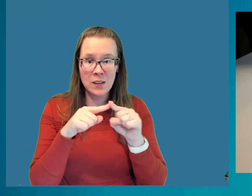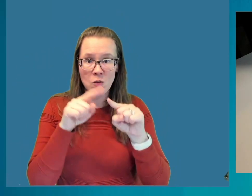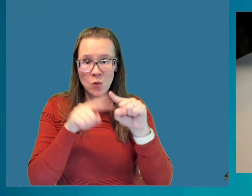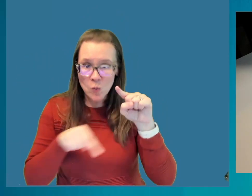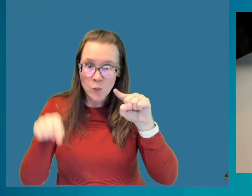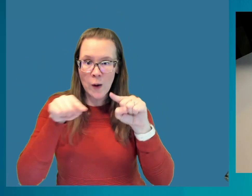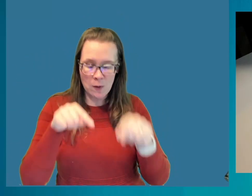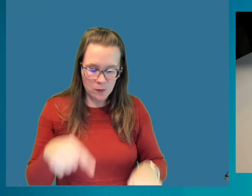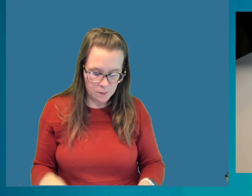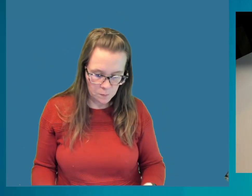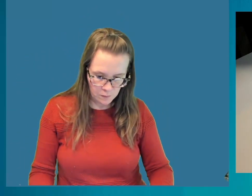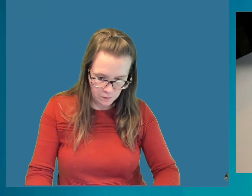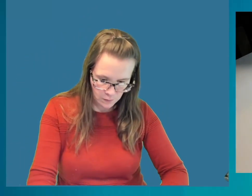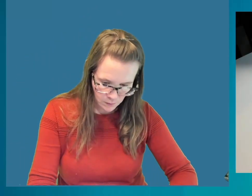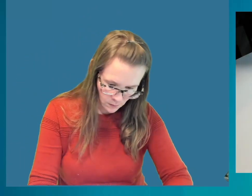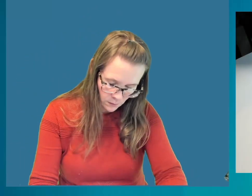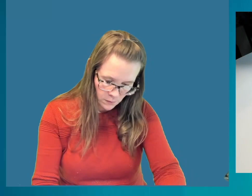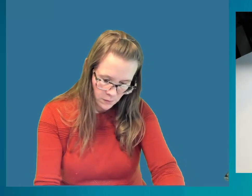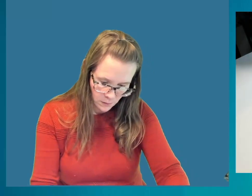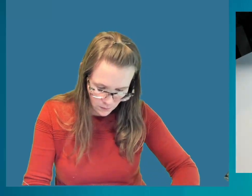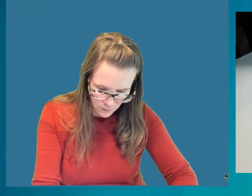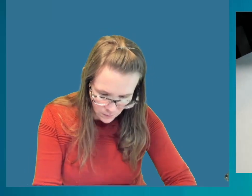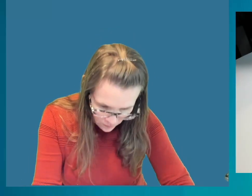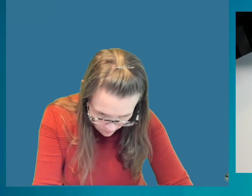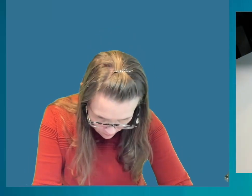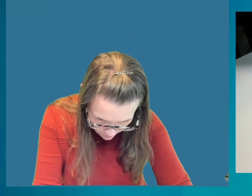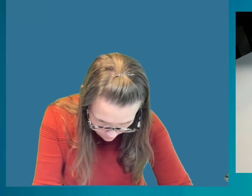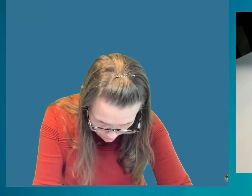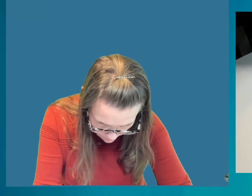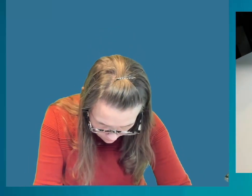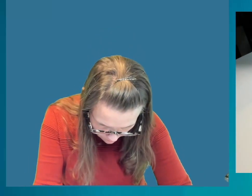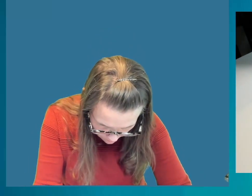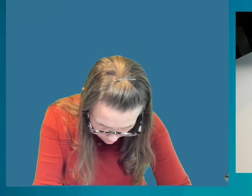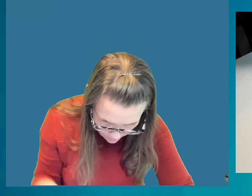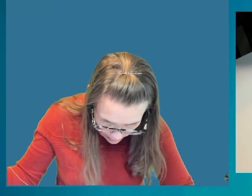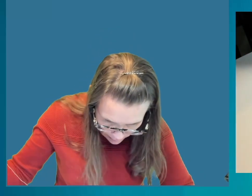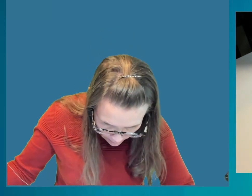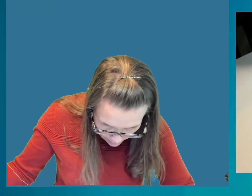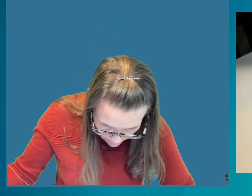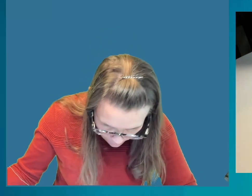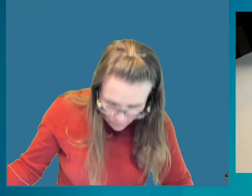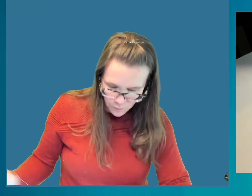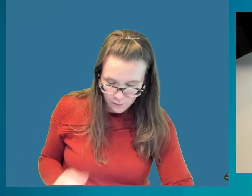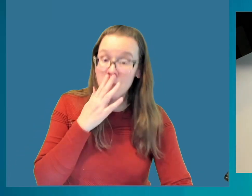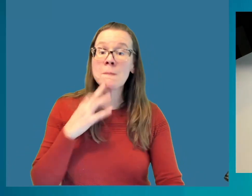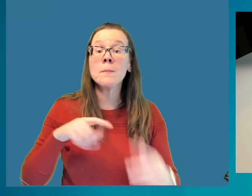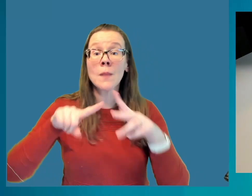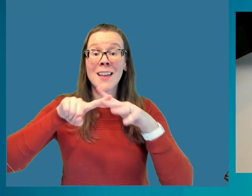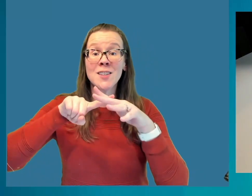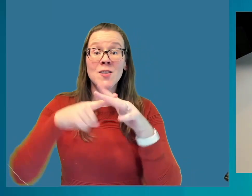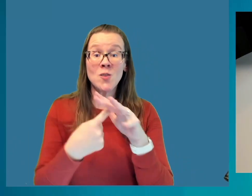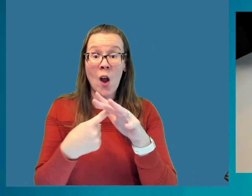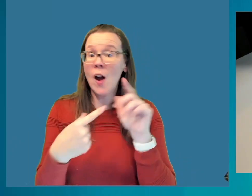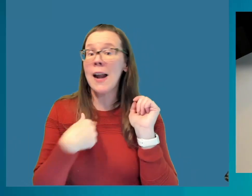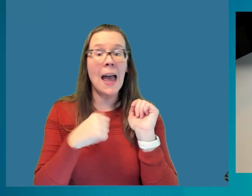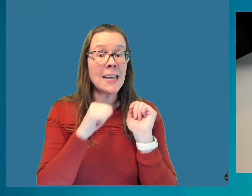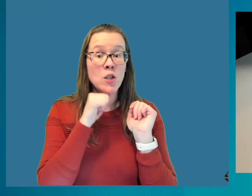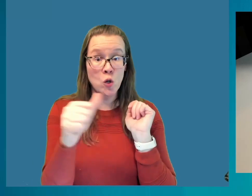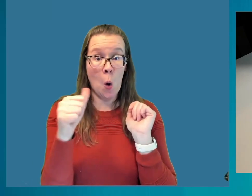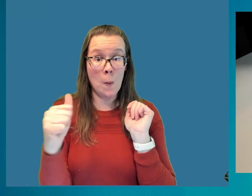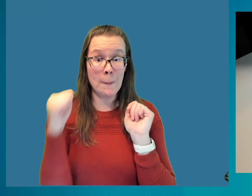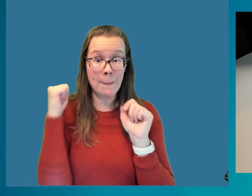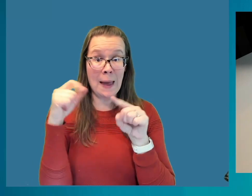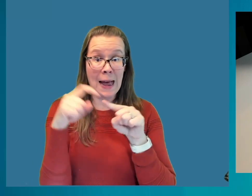use a 1.5 really tiny, um, stitch length. But I think it will help me get around the curves.